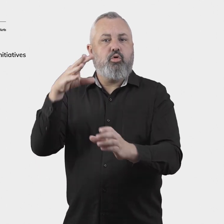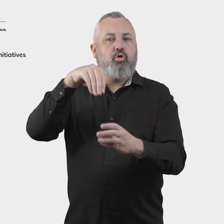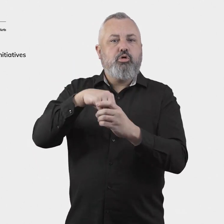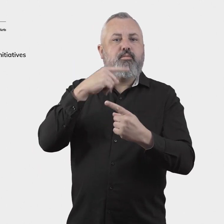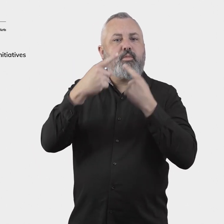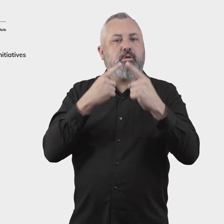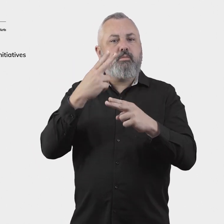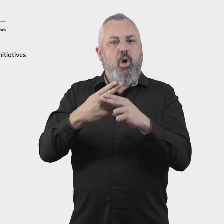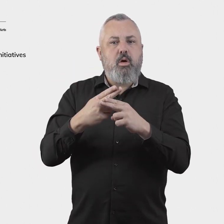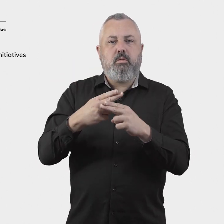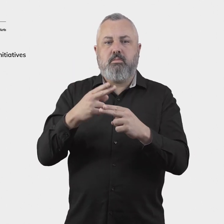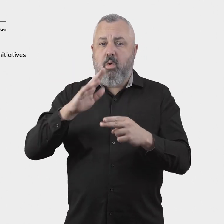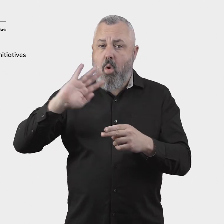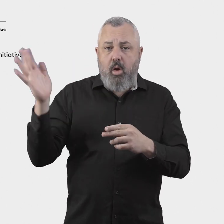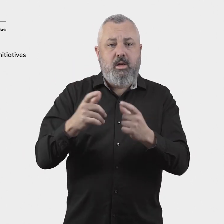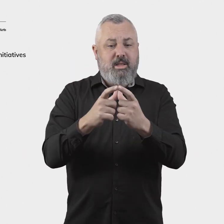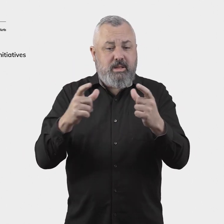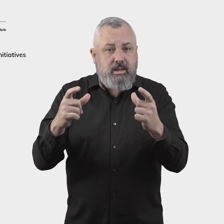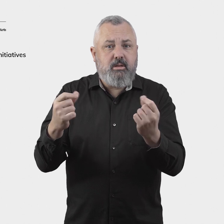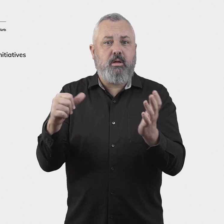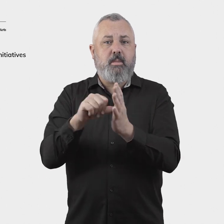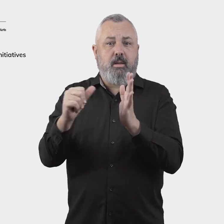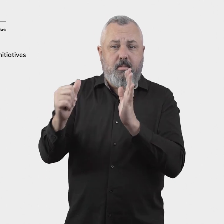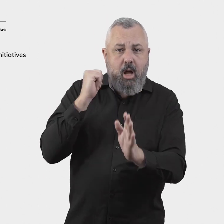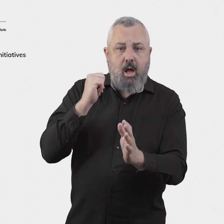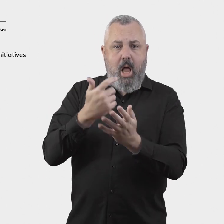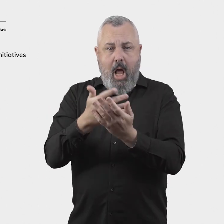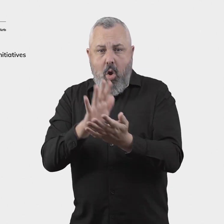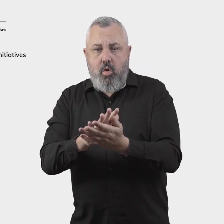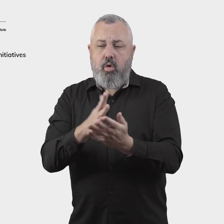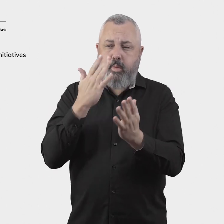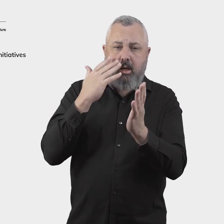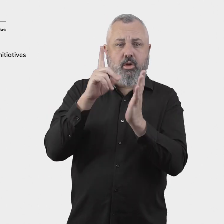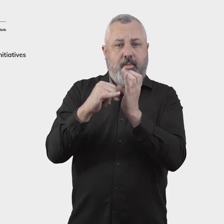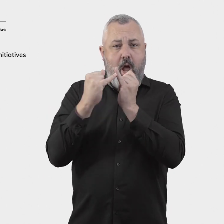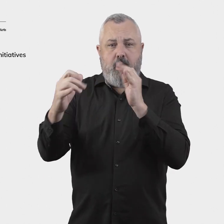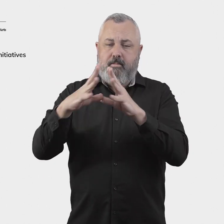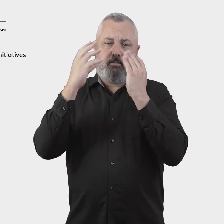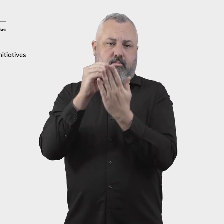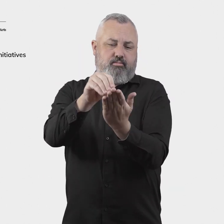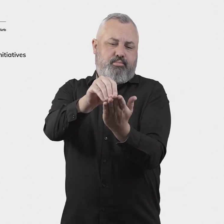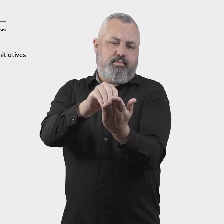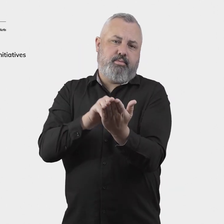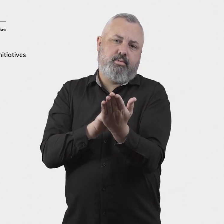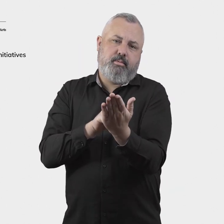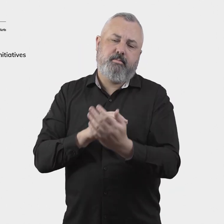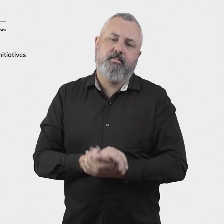including in relation to the prompt payment of refunds, across all fare types.